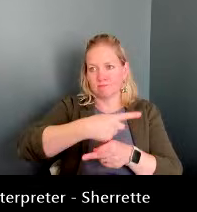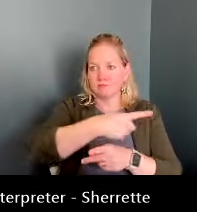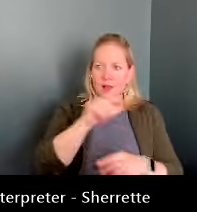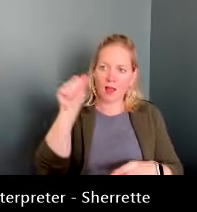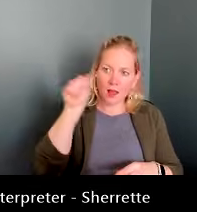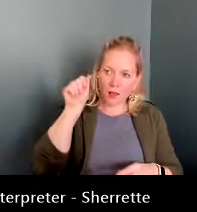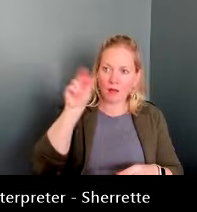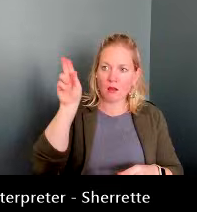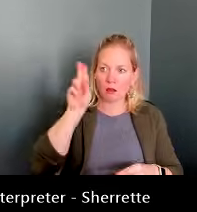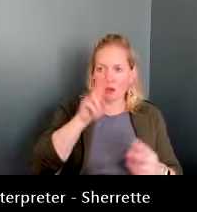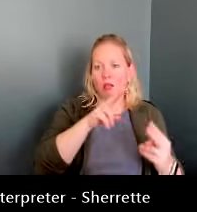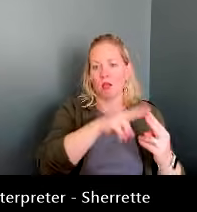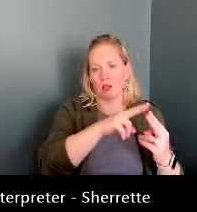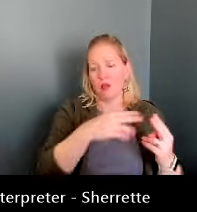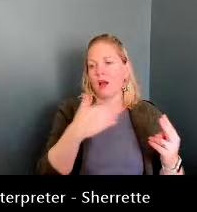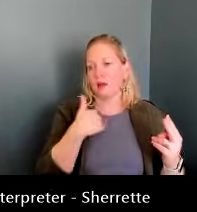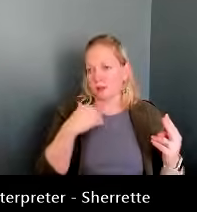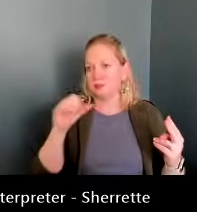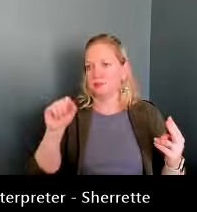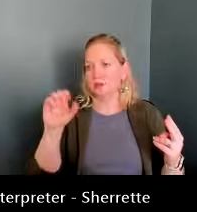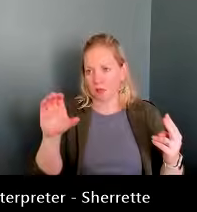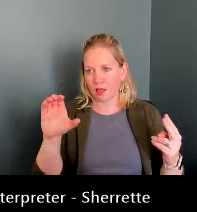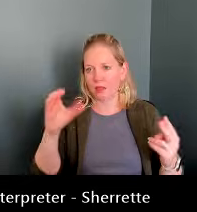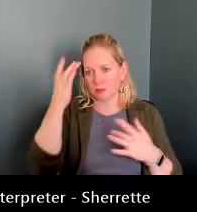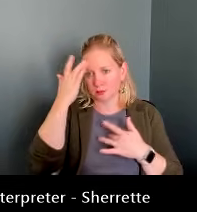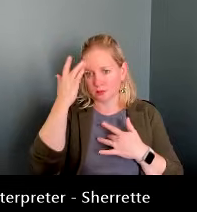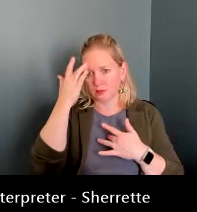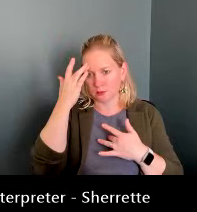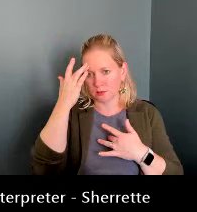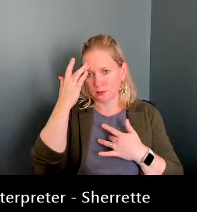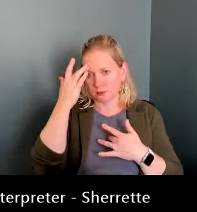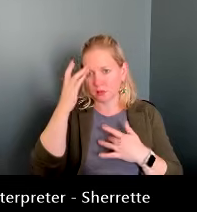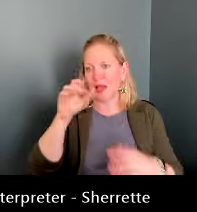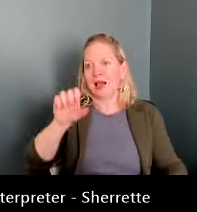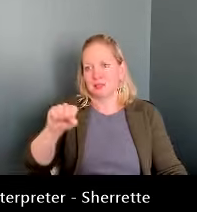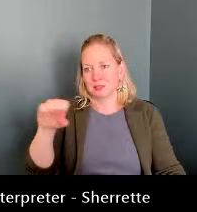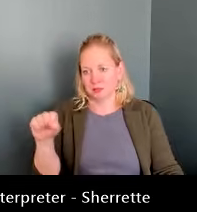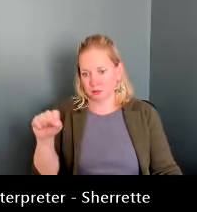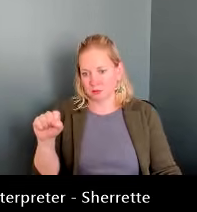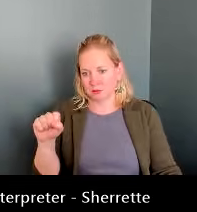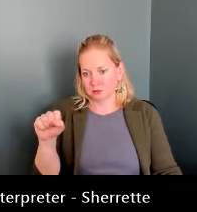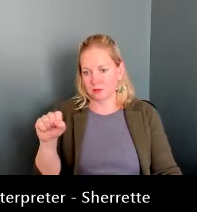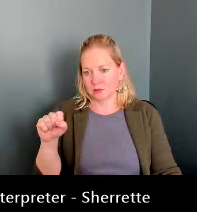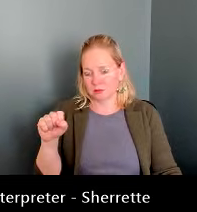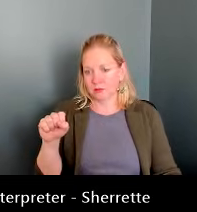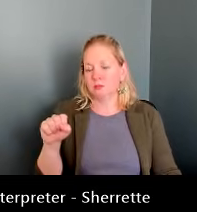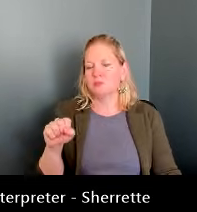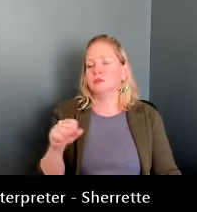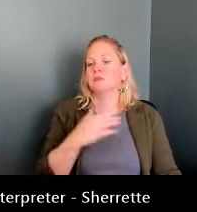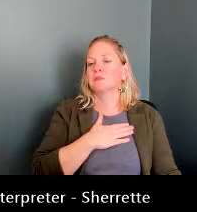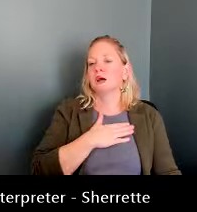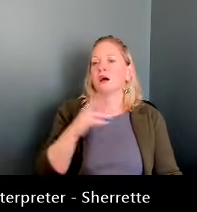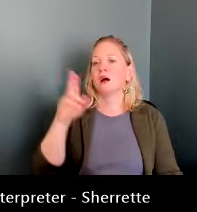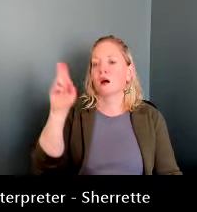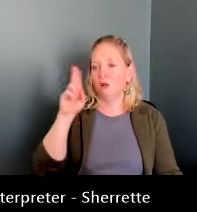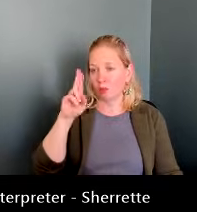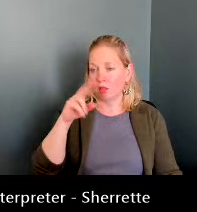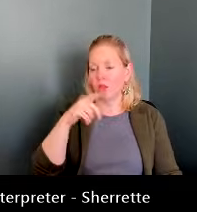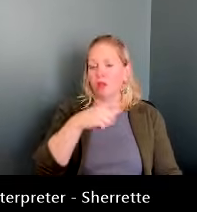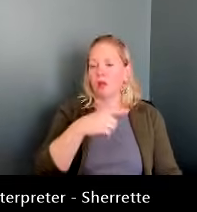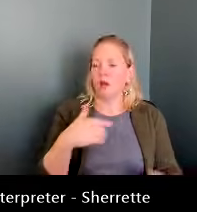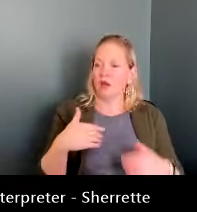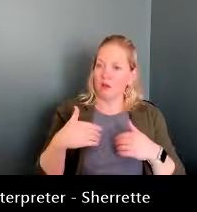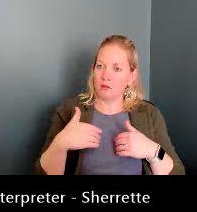who both had sickle cell disease, SS. My uncle was the youngest, but my auntie was